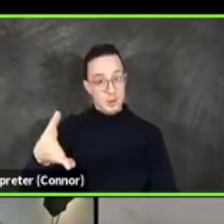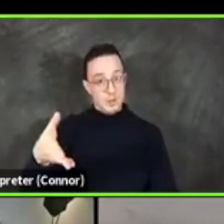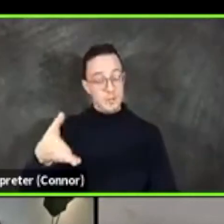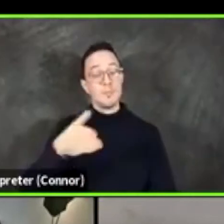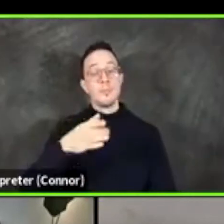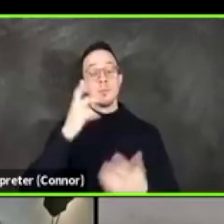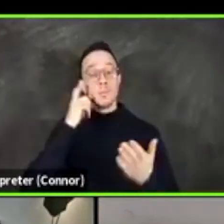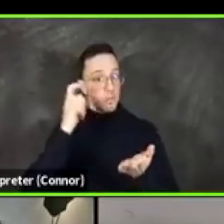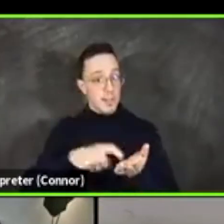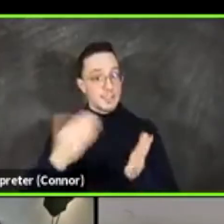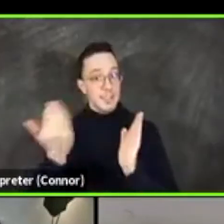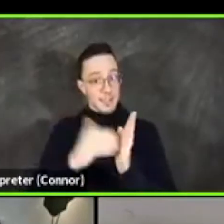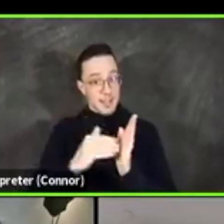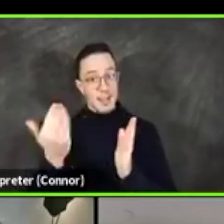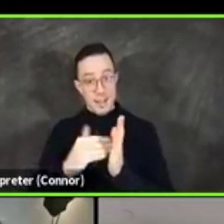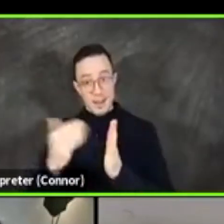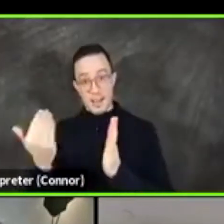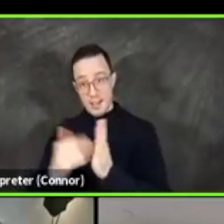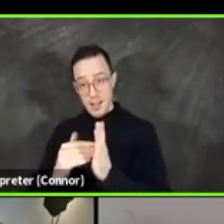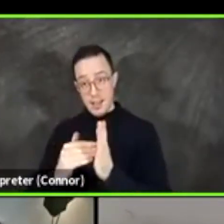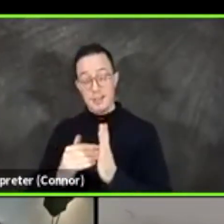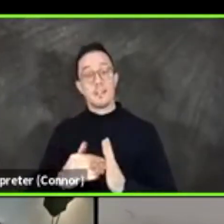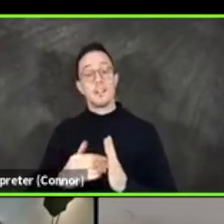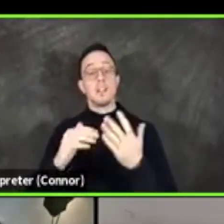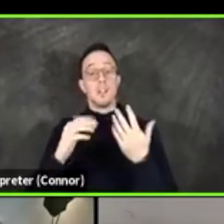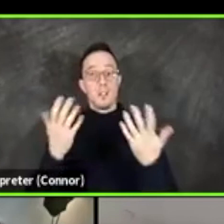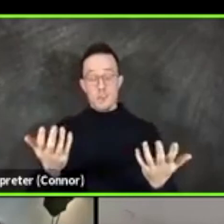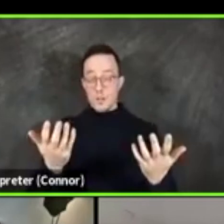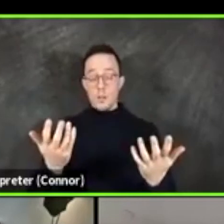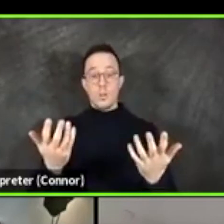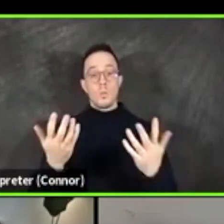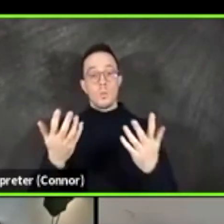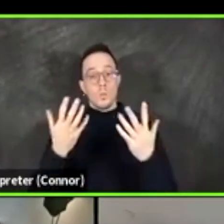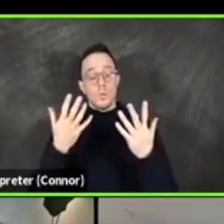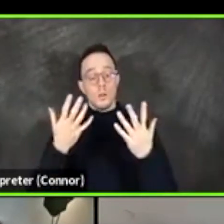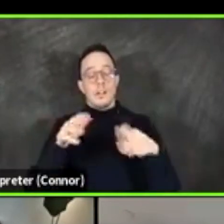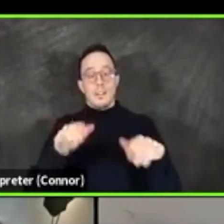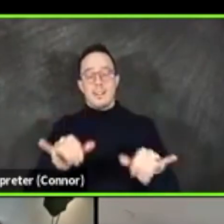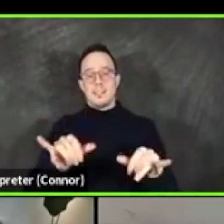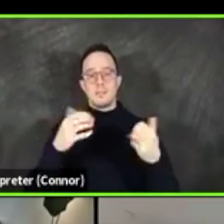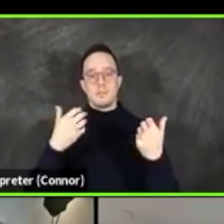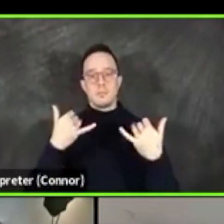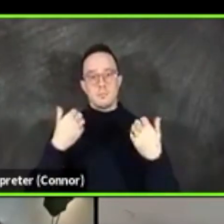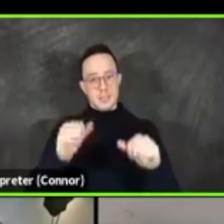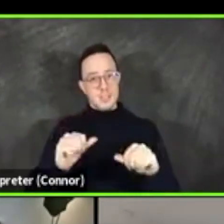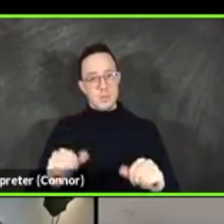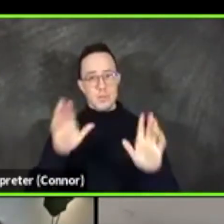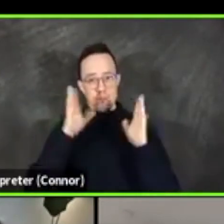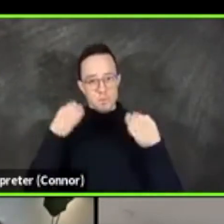AND AGAIN, BOTH AS WE MOVE TOWARDS THE POTENTIALITY THAT THAT IS WHAT WE'RE FOCUSED ON, AND -- AND